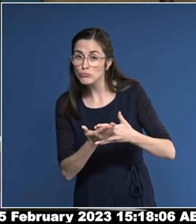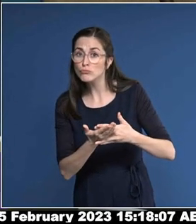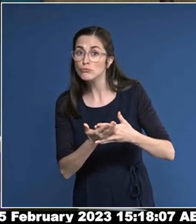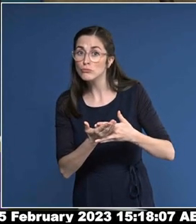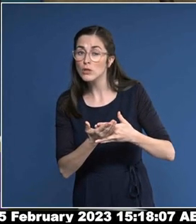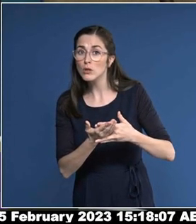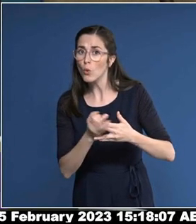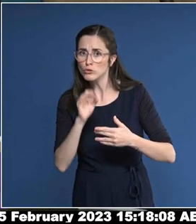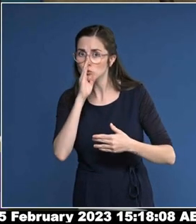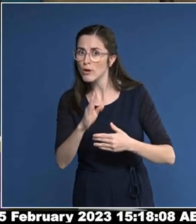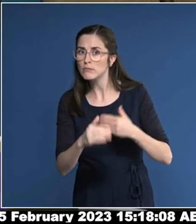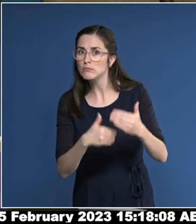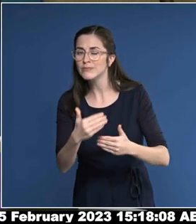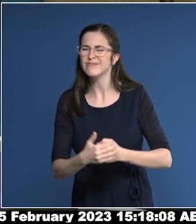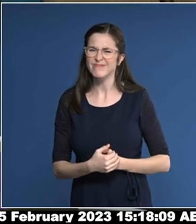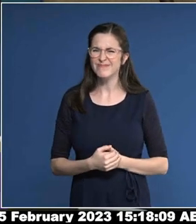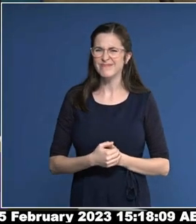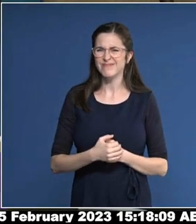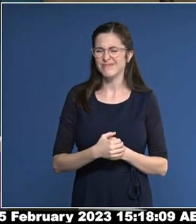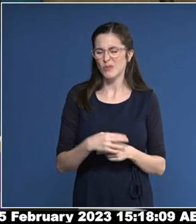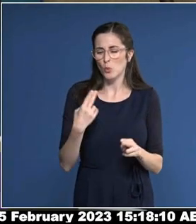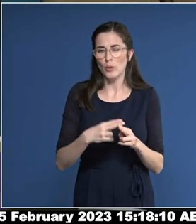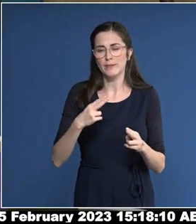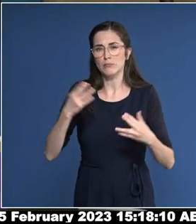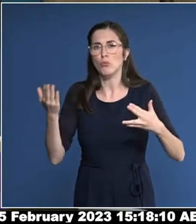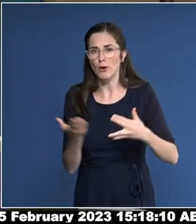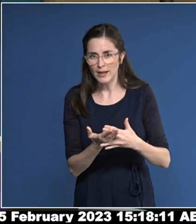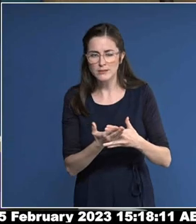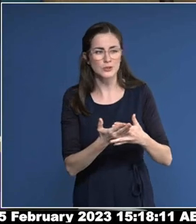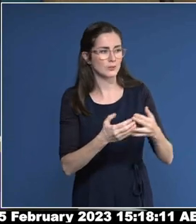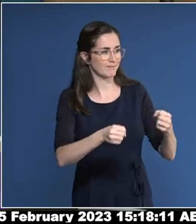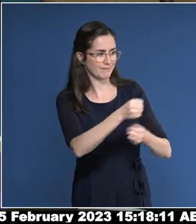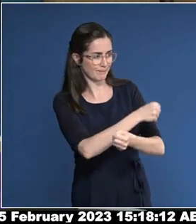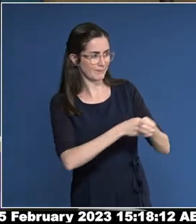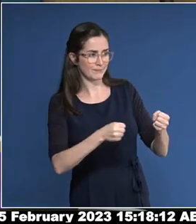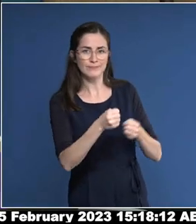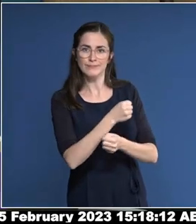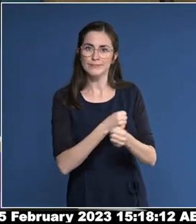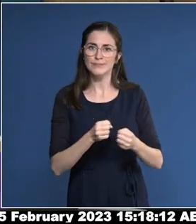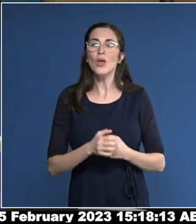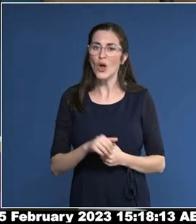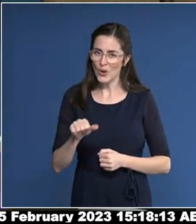Can we have a very brief adjournment just to do a small reconstitution. CHAIR: Thank you very much for your contributions.